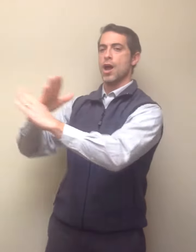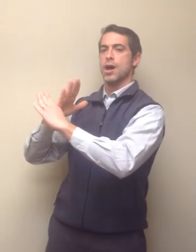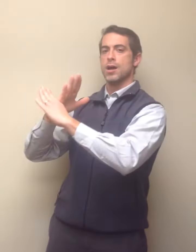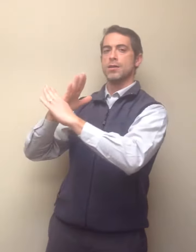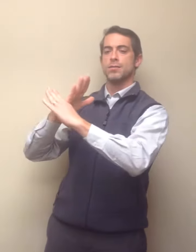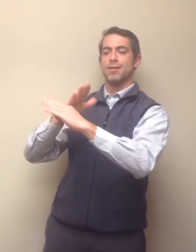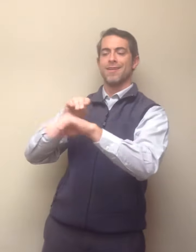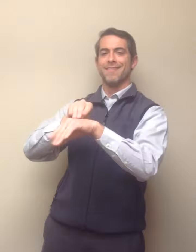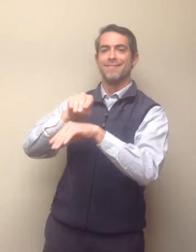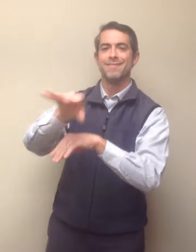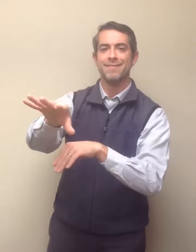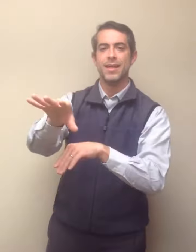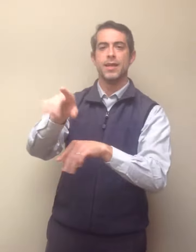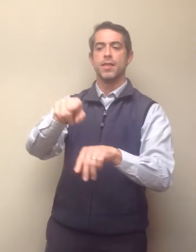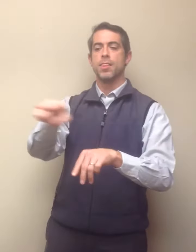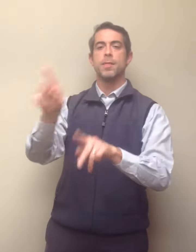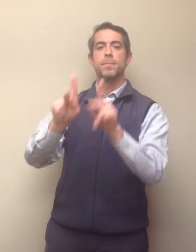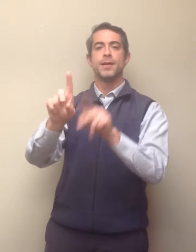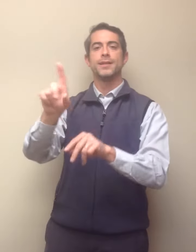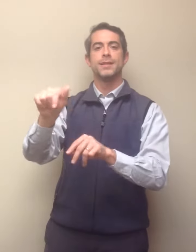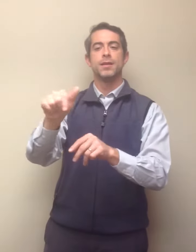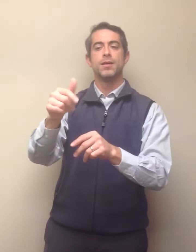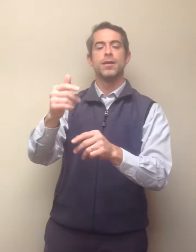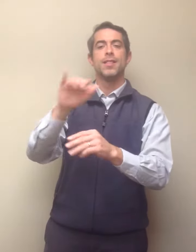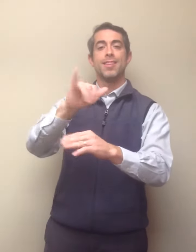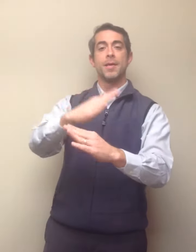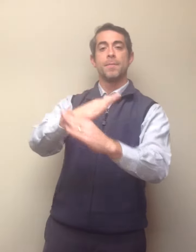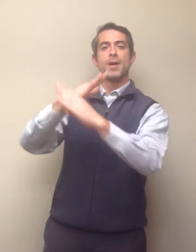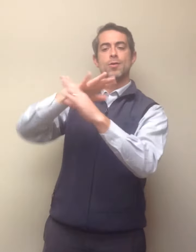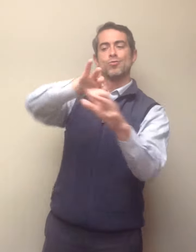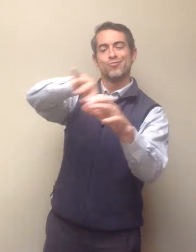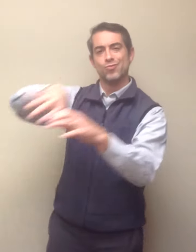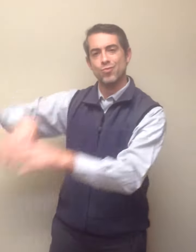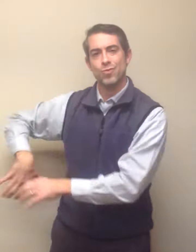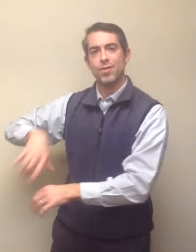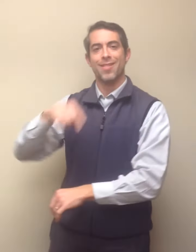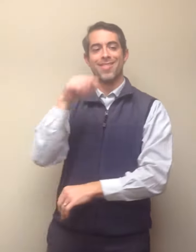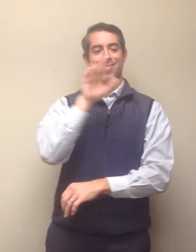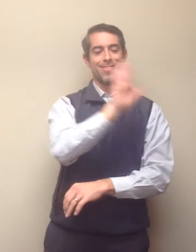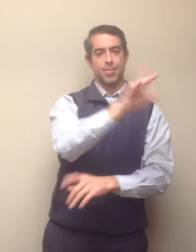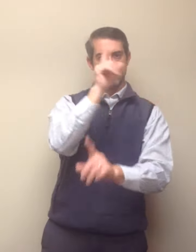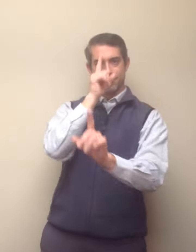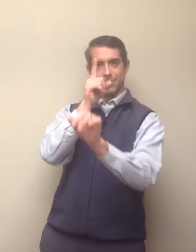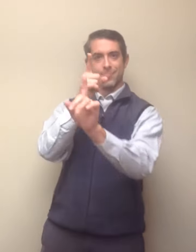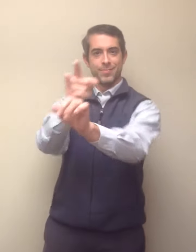exclude people with disabilities from the activities of daily life